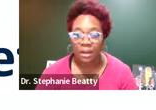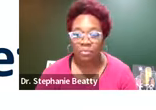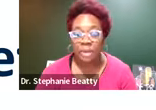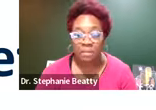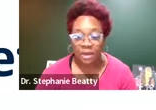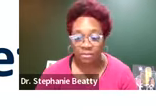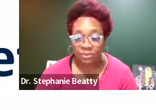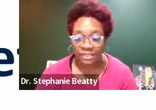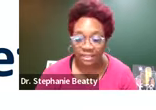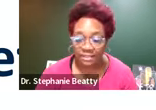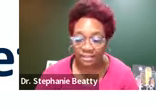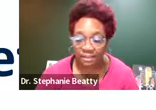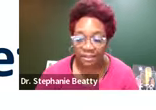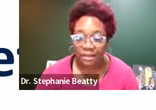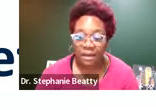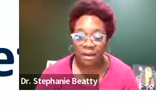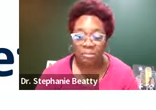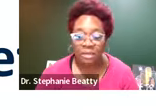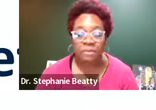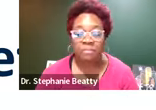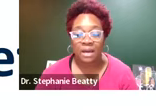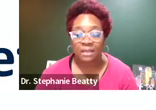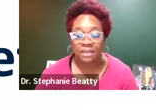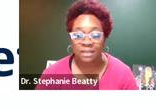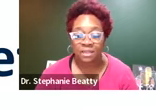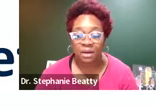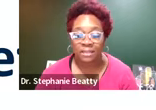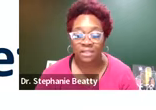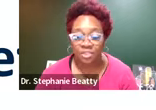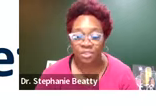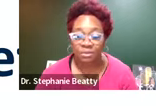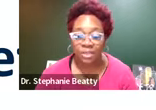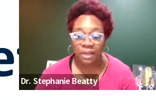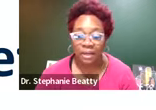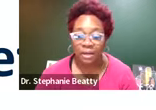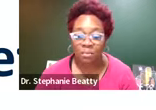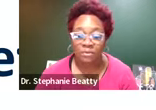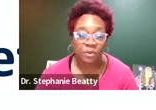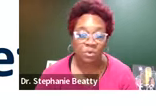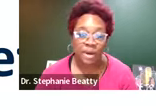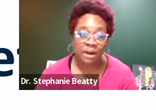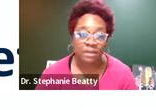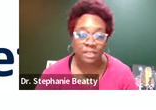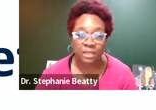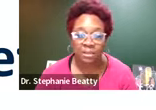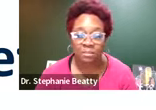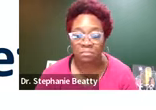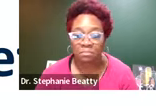and we may be able to assist. Keep in mind that these are conditional and are reviewed by our team